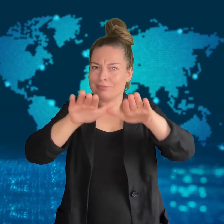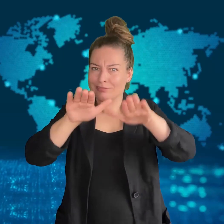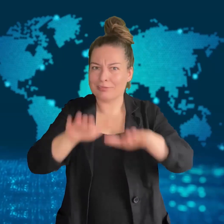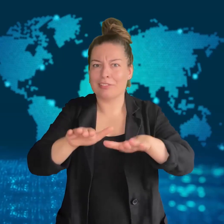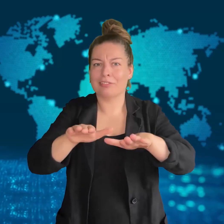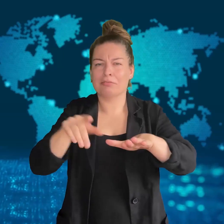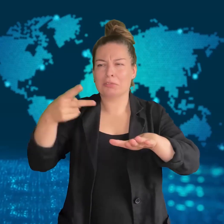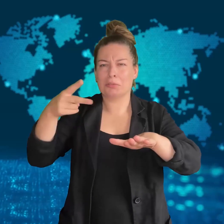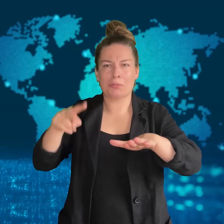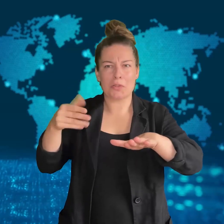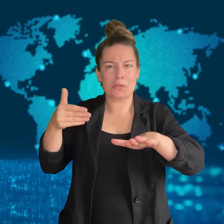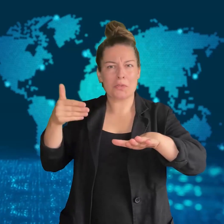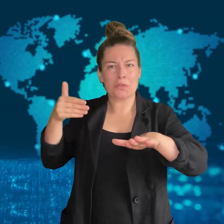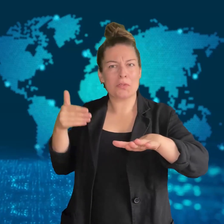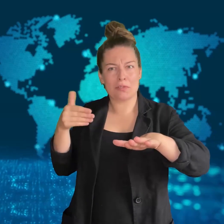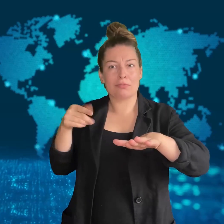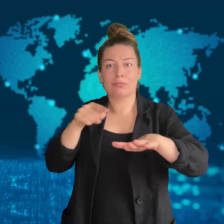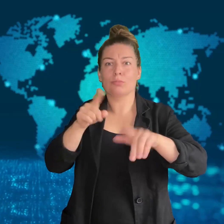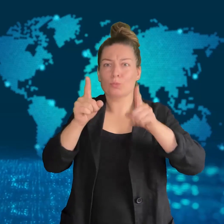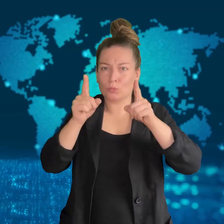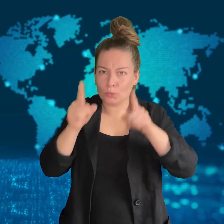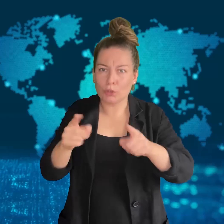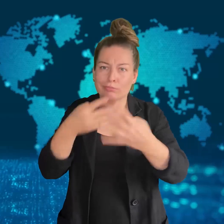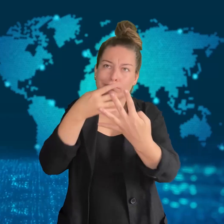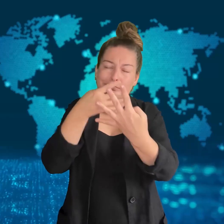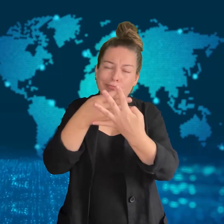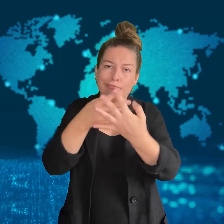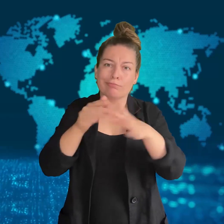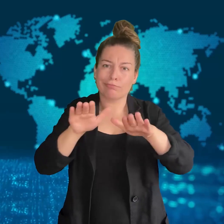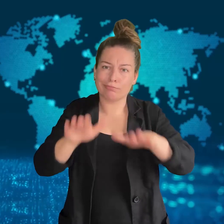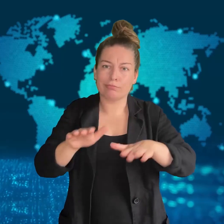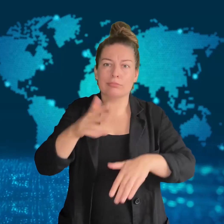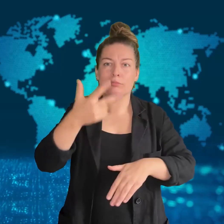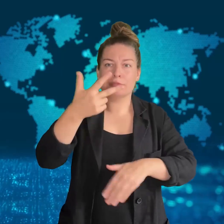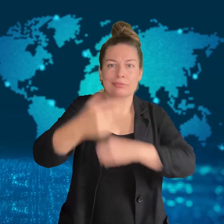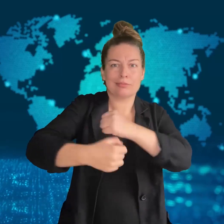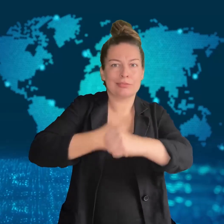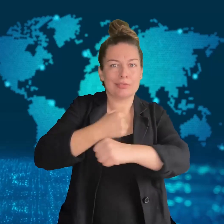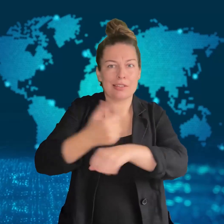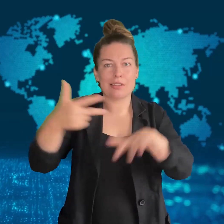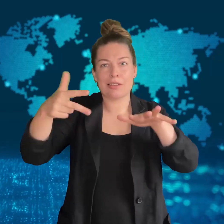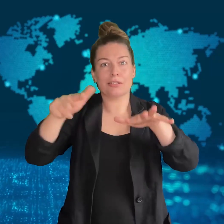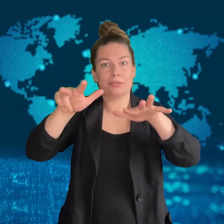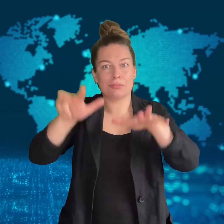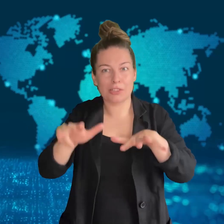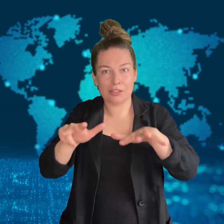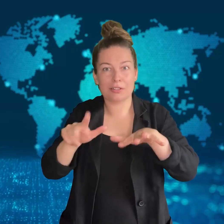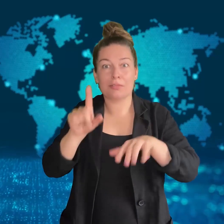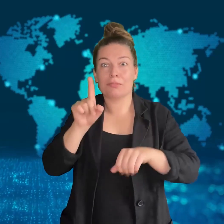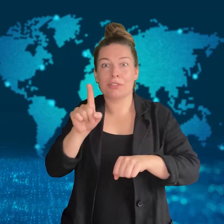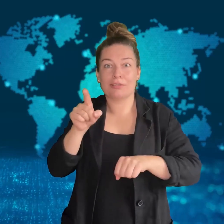Two months ago he had been ordered to report to prison to